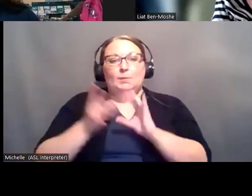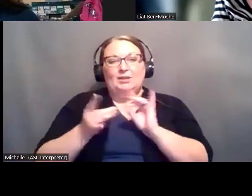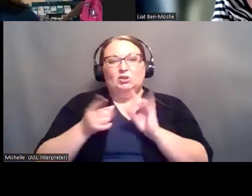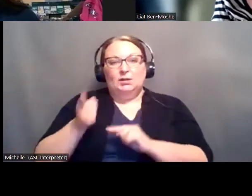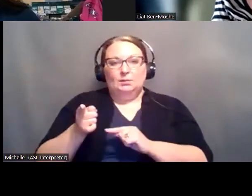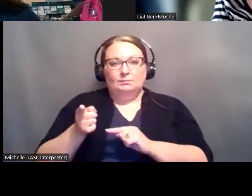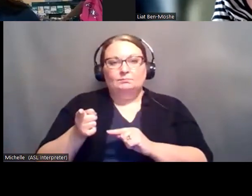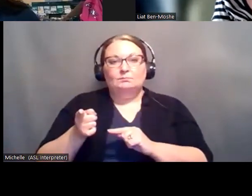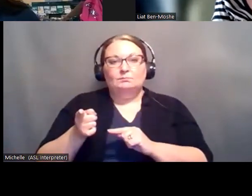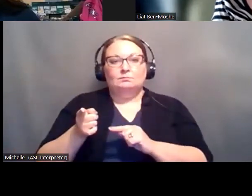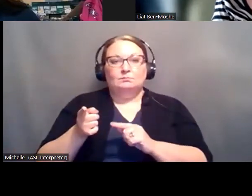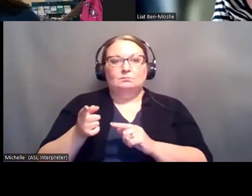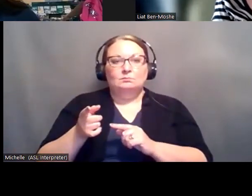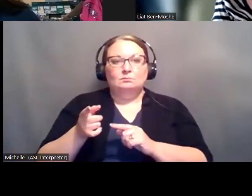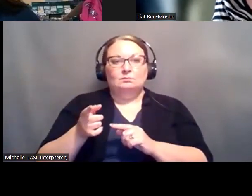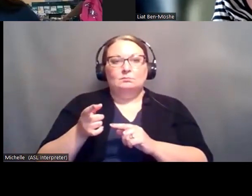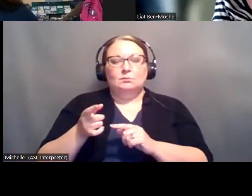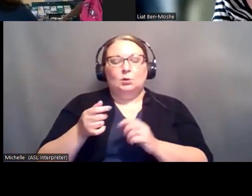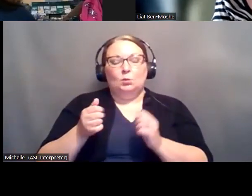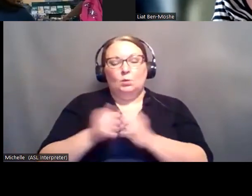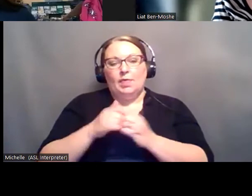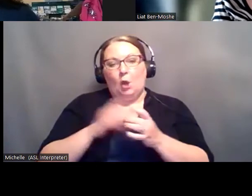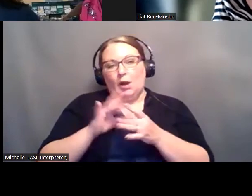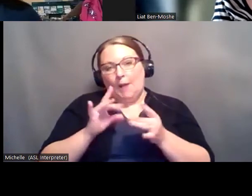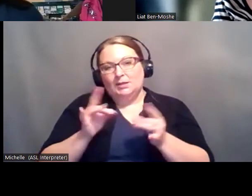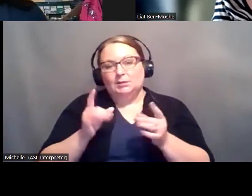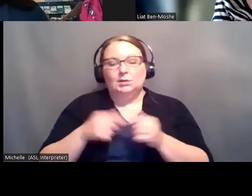of our comments and the histories being recorded today. Thank you.